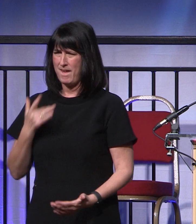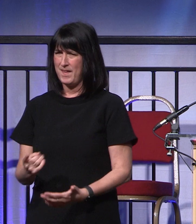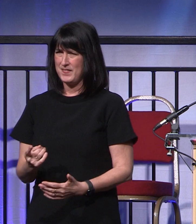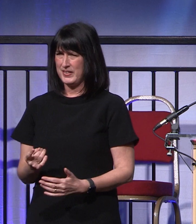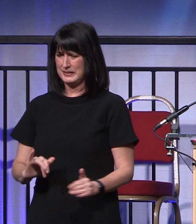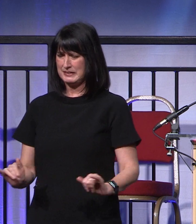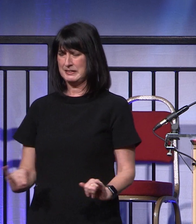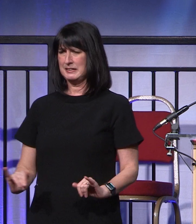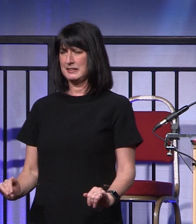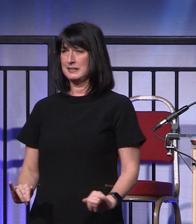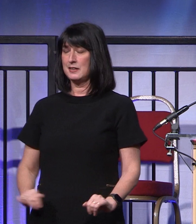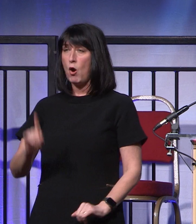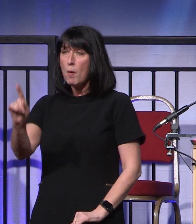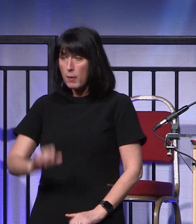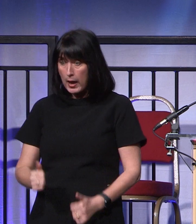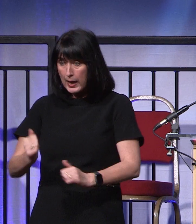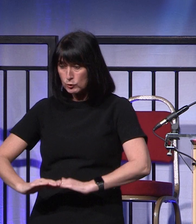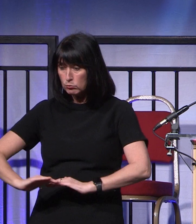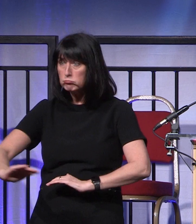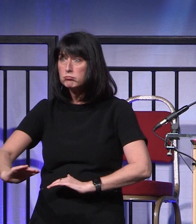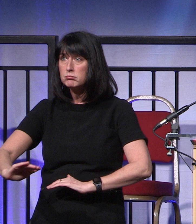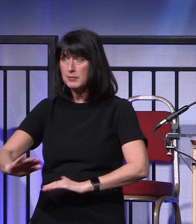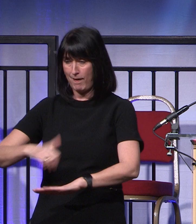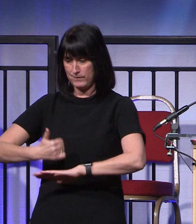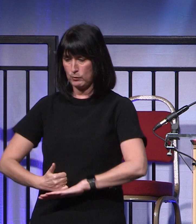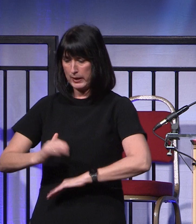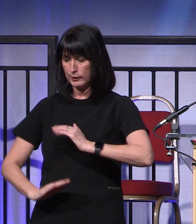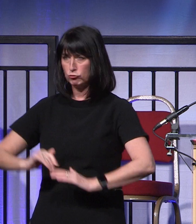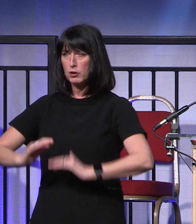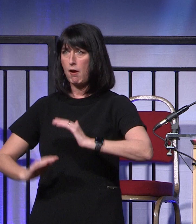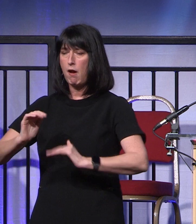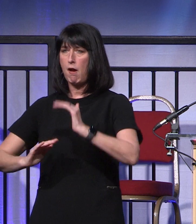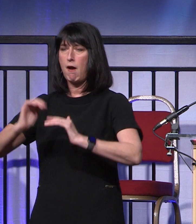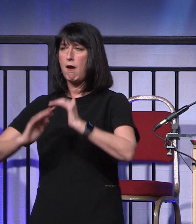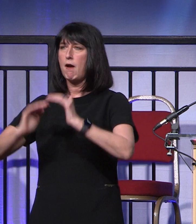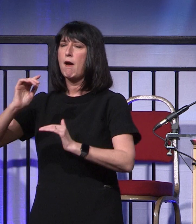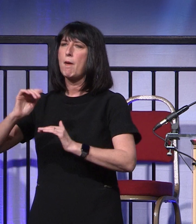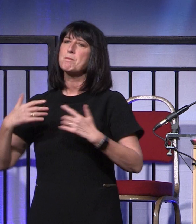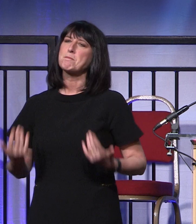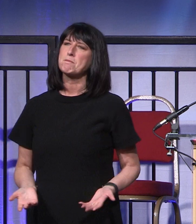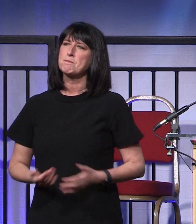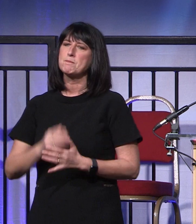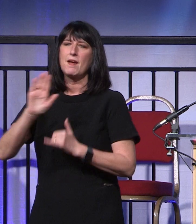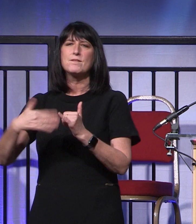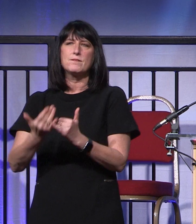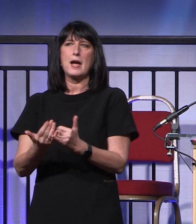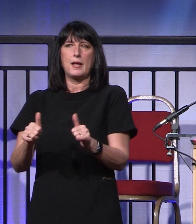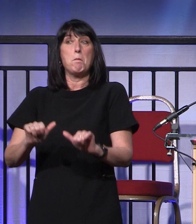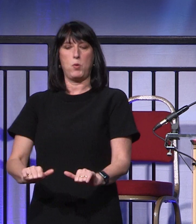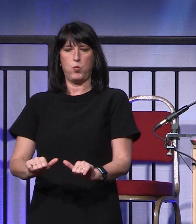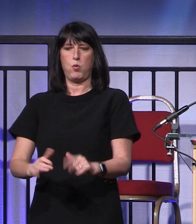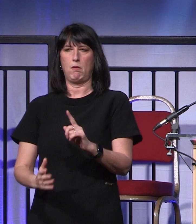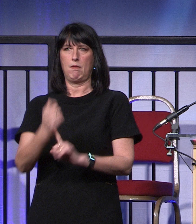foundations for something amazing and finally when you do reach success make